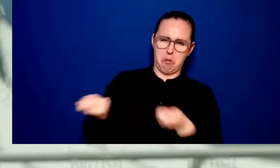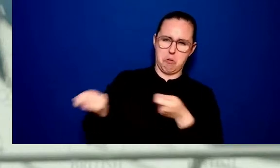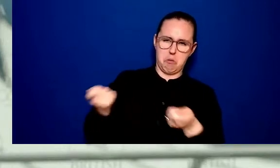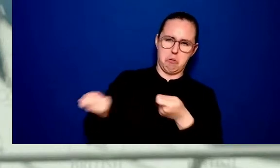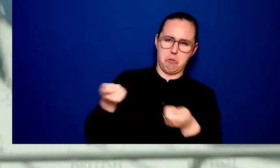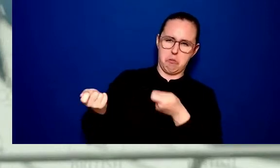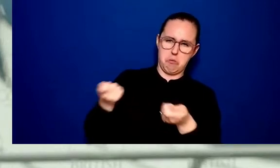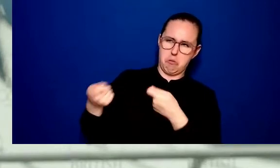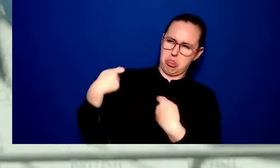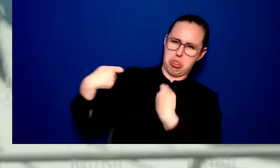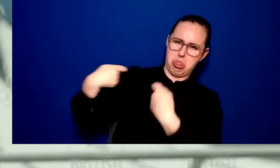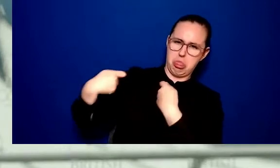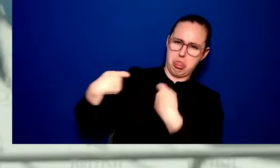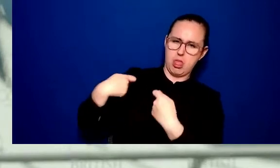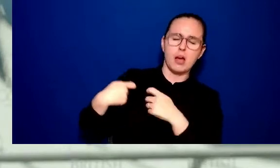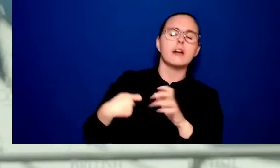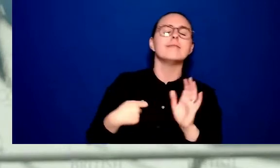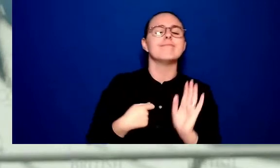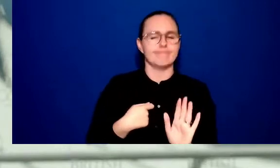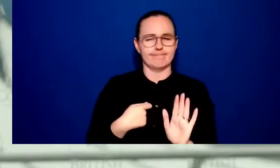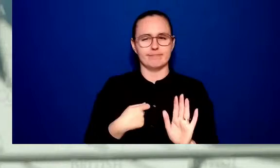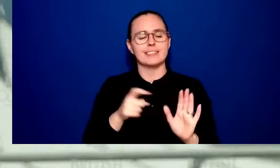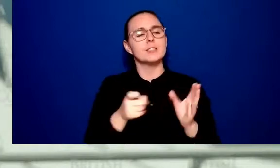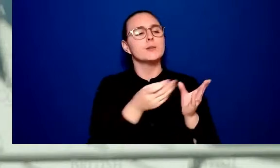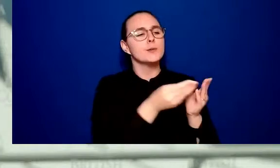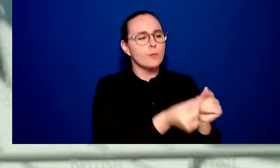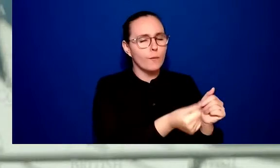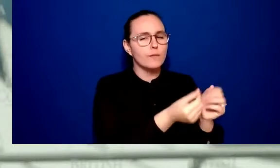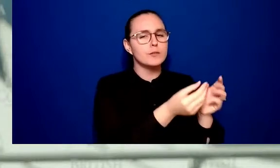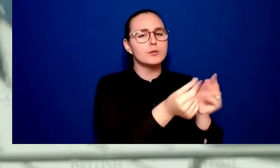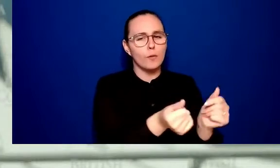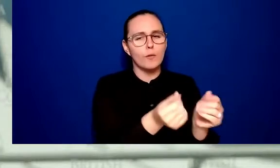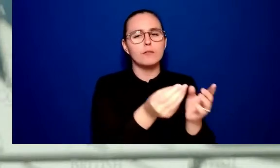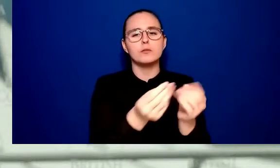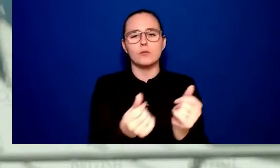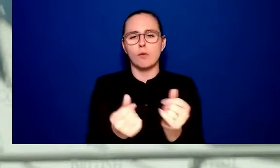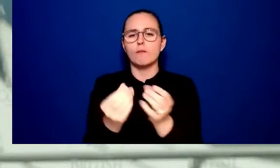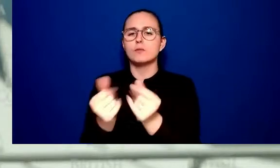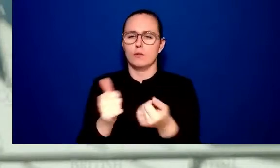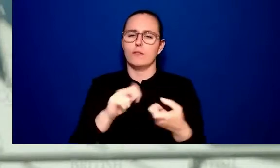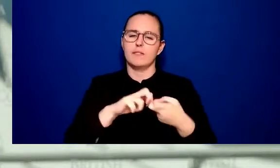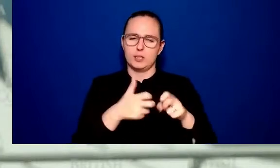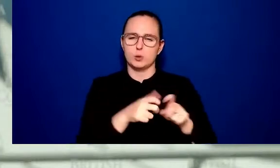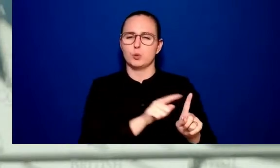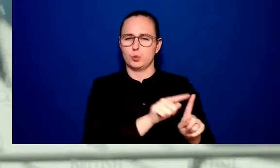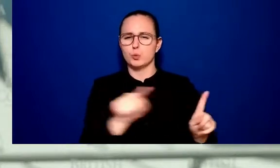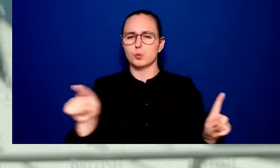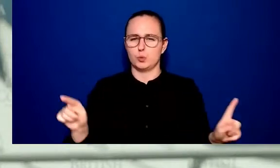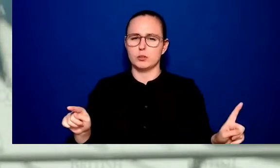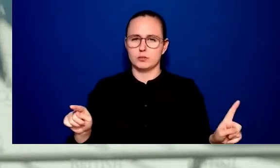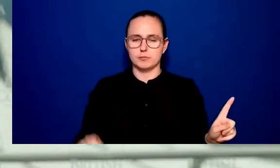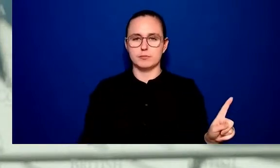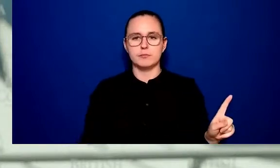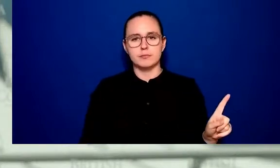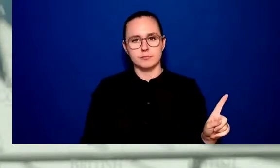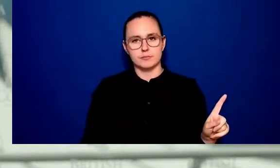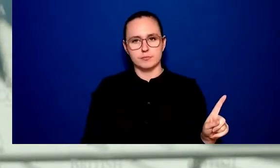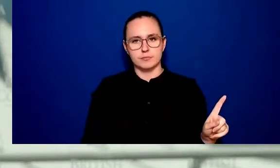for people in those communities, and we're seeing this make a difference. We're seeing it, making a difference for health